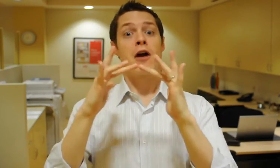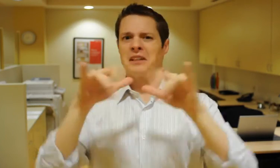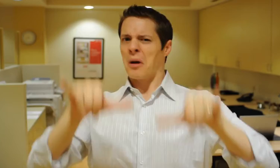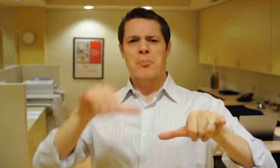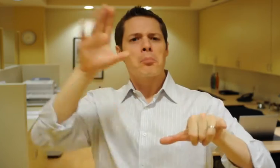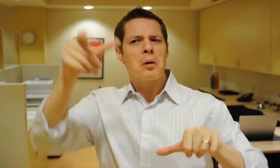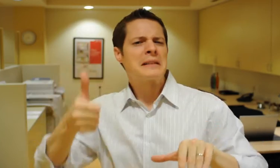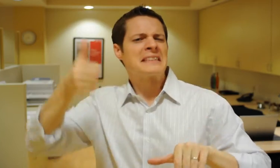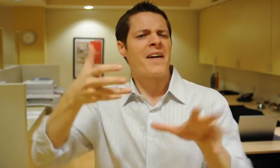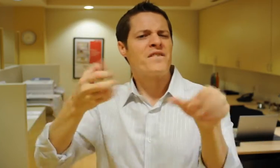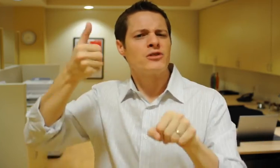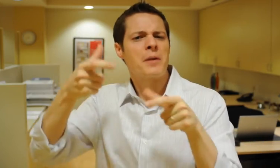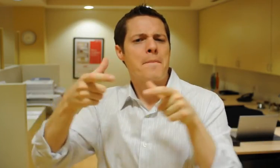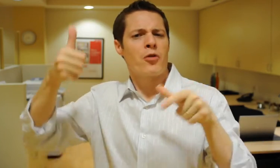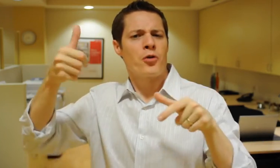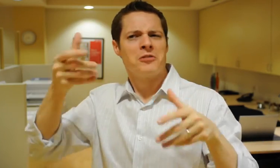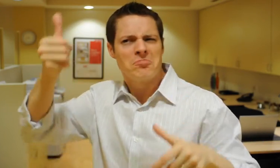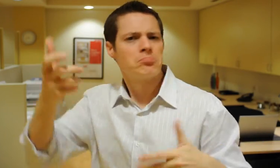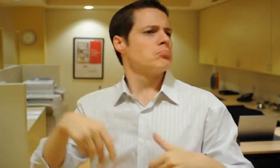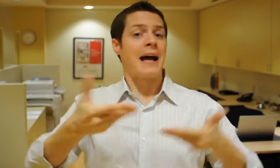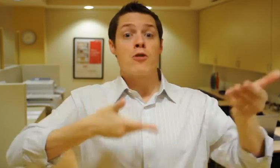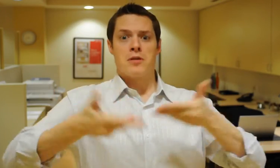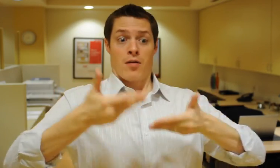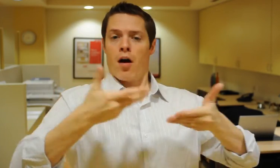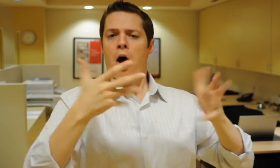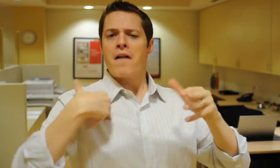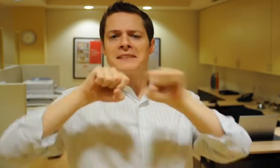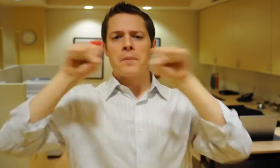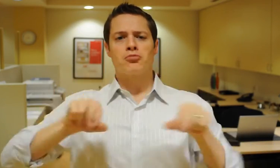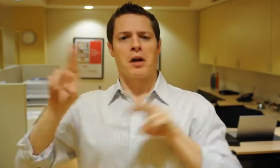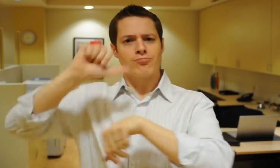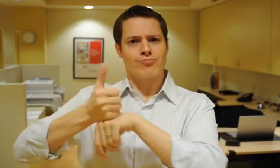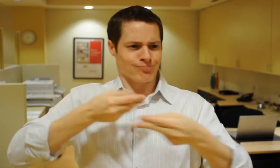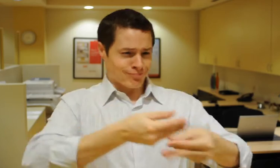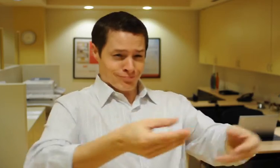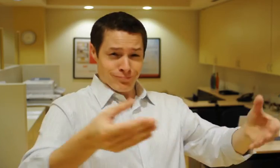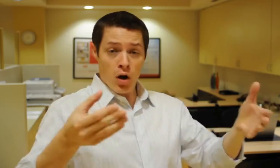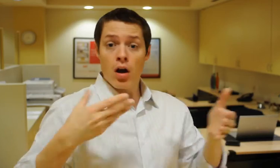We would already have a network infrastructure, but would probably upgrade it a bit. We would have personnel processes already implemented.